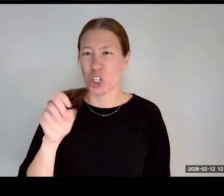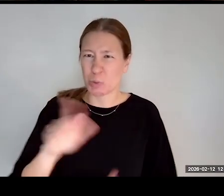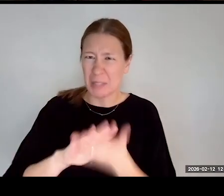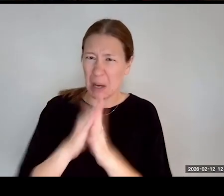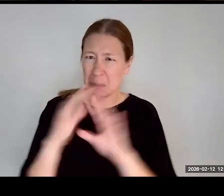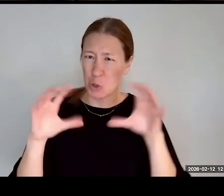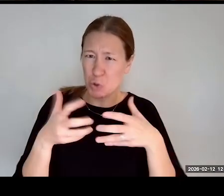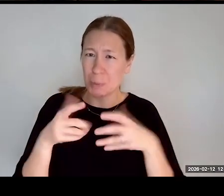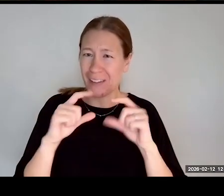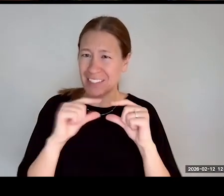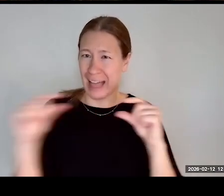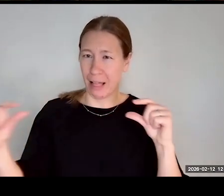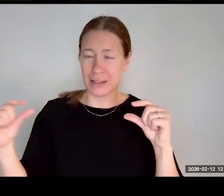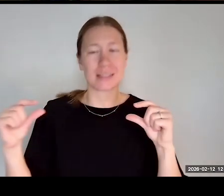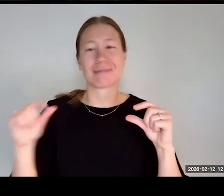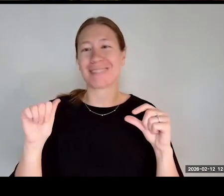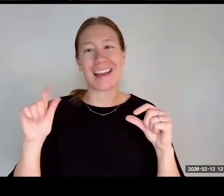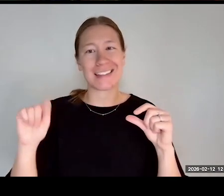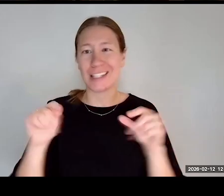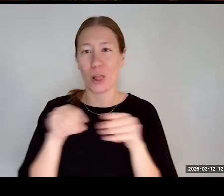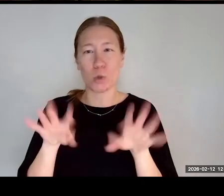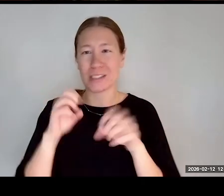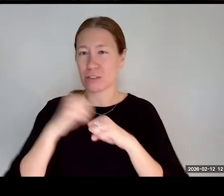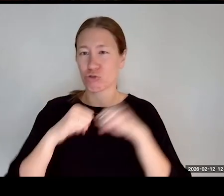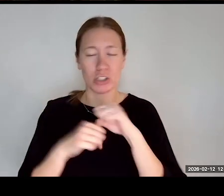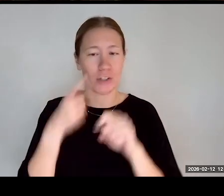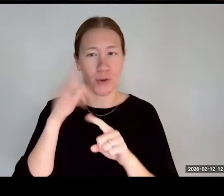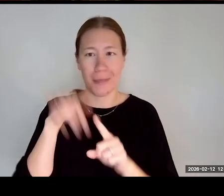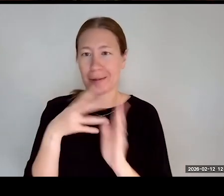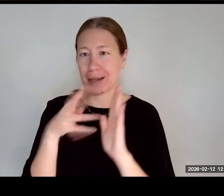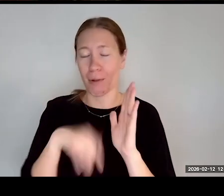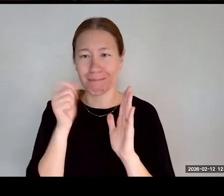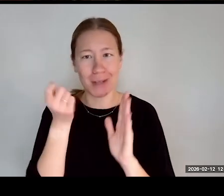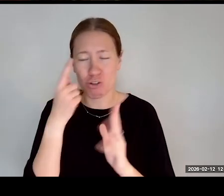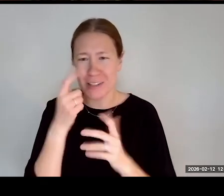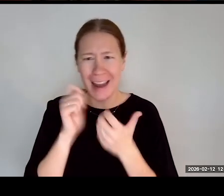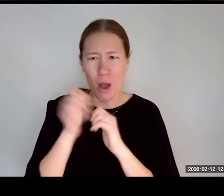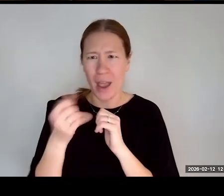assistive technology loses the structure of the table so it doesn't understand how that merge cell is related